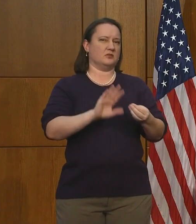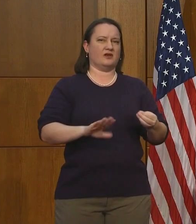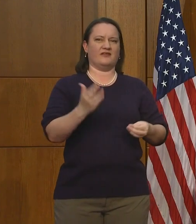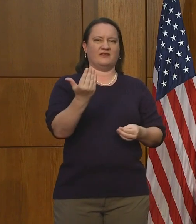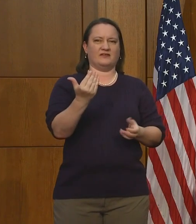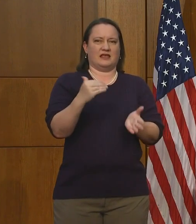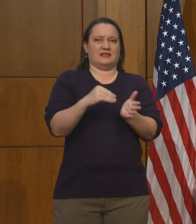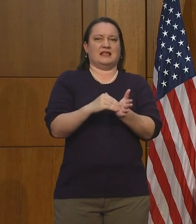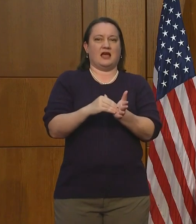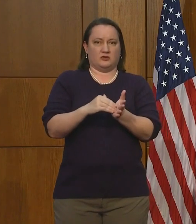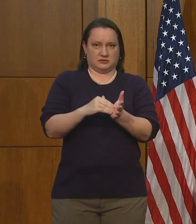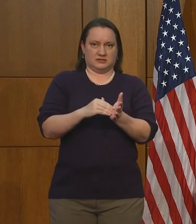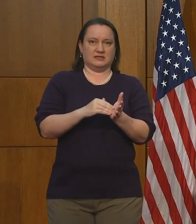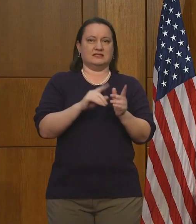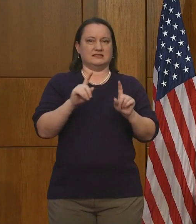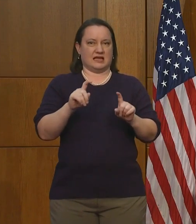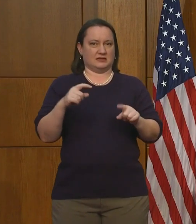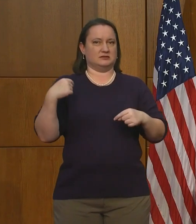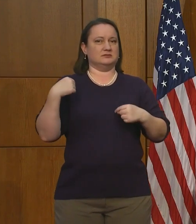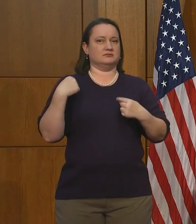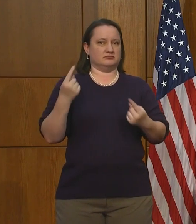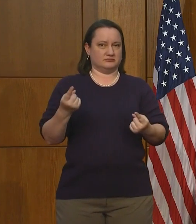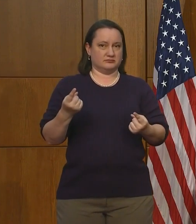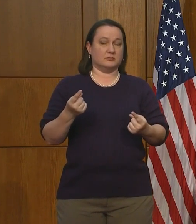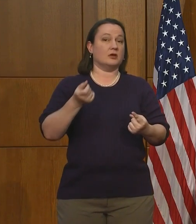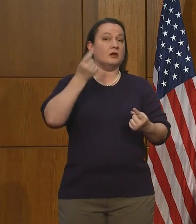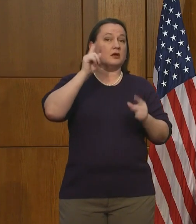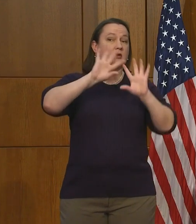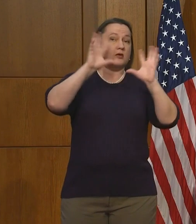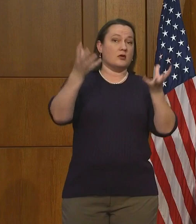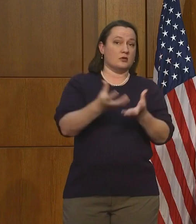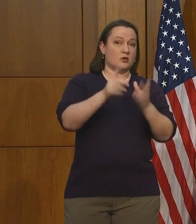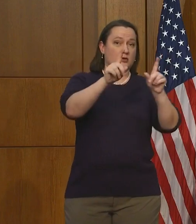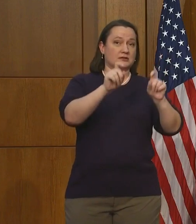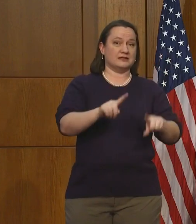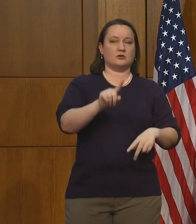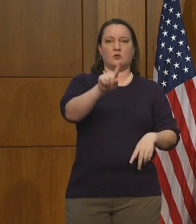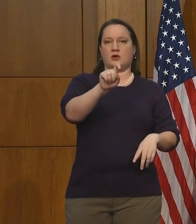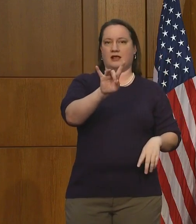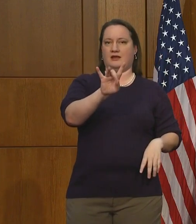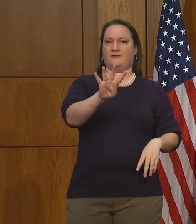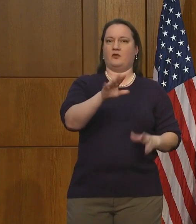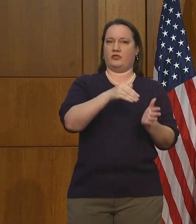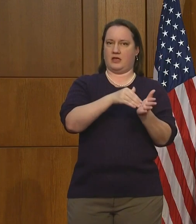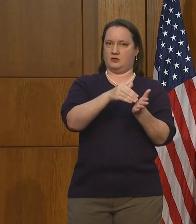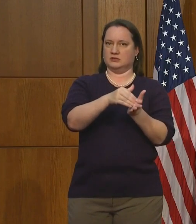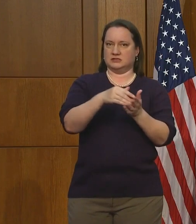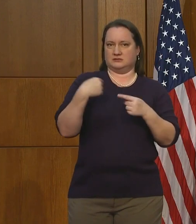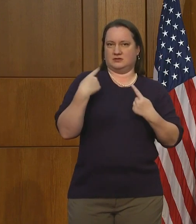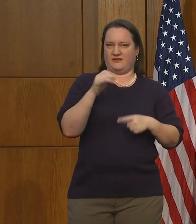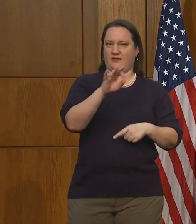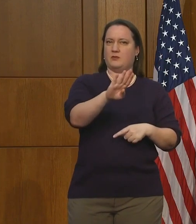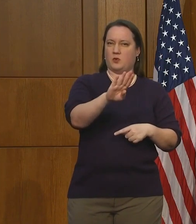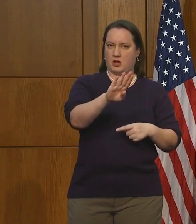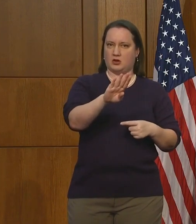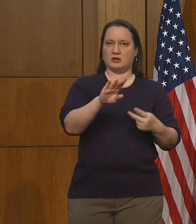APPROXIMATELY FIFTEEN THOUSAND OF THE ONE HUNDRED AND EIGHTY